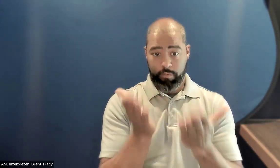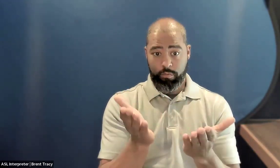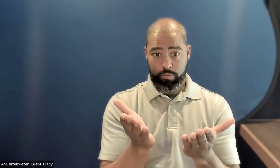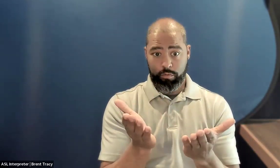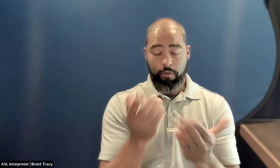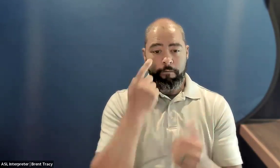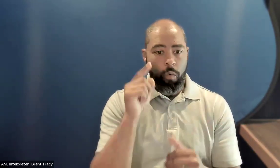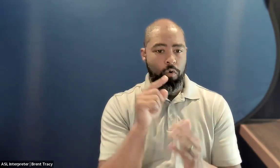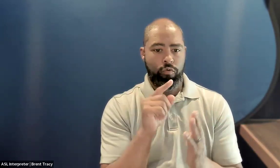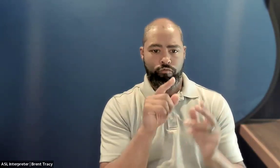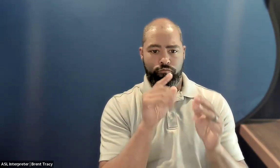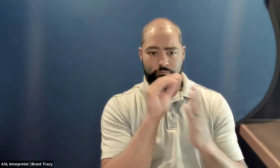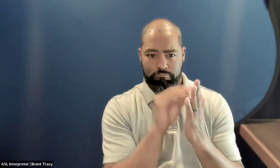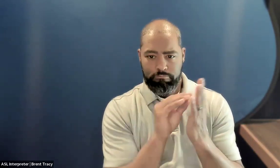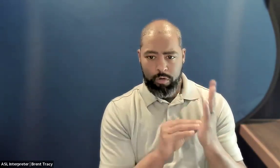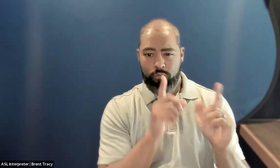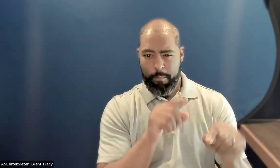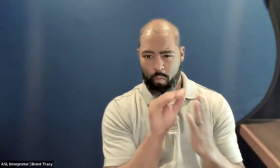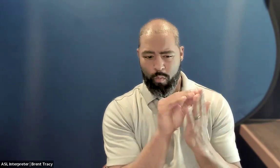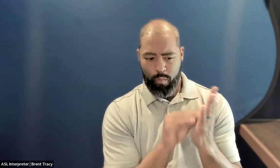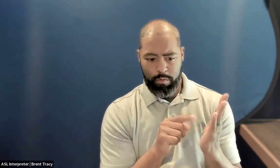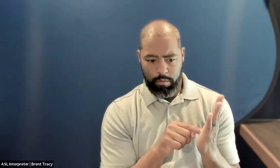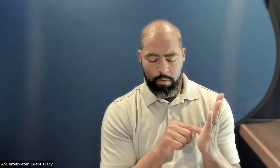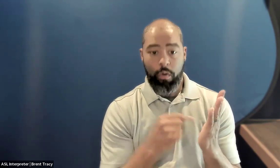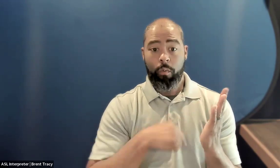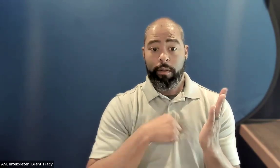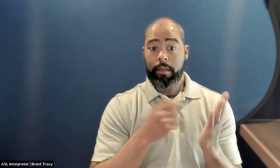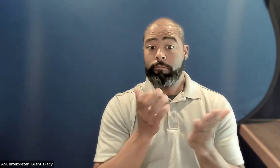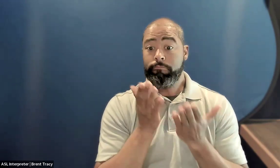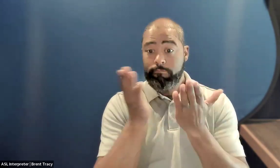to at least adopt or put out a, a methodology for calculating